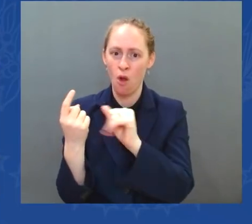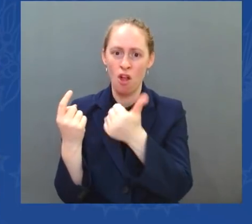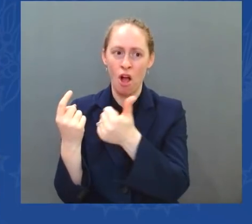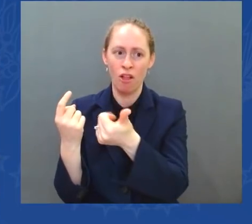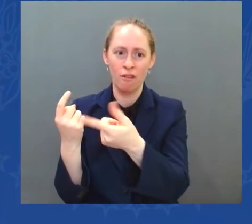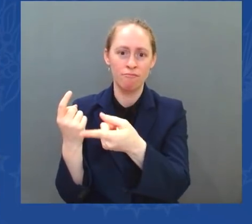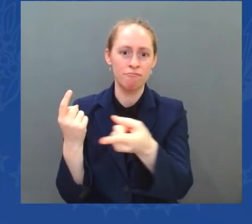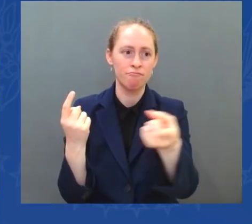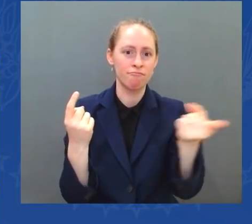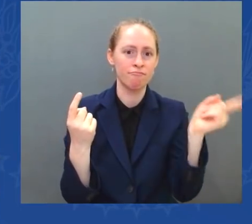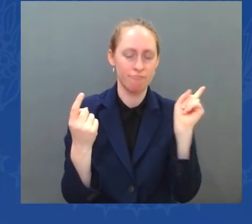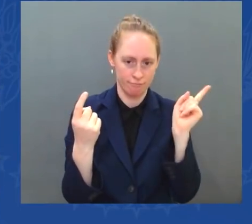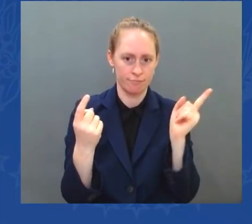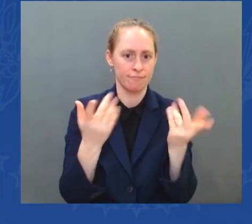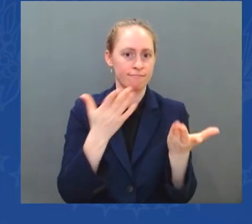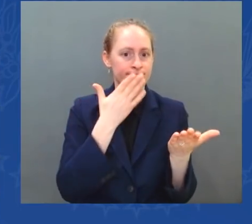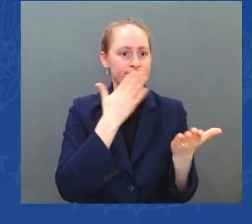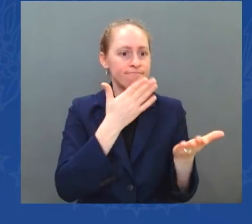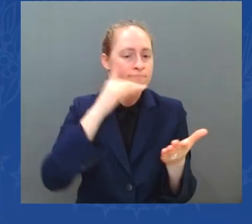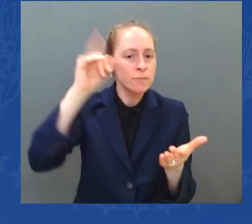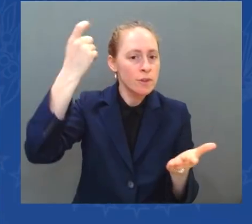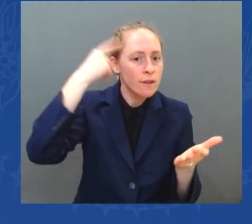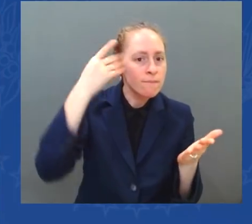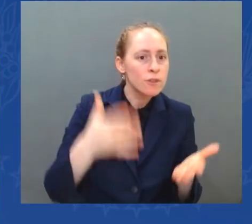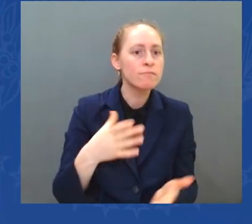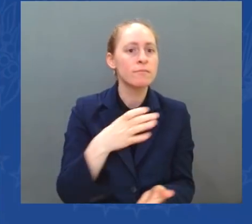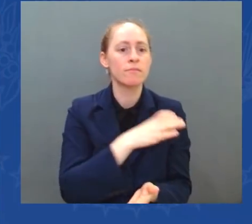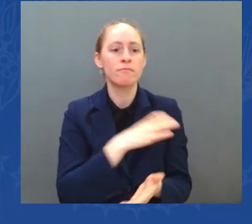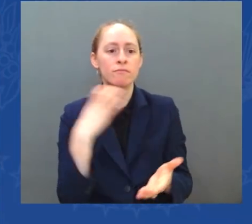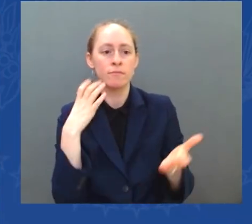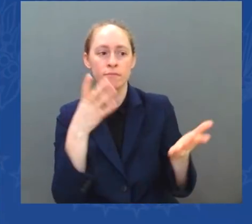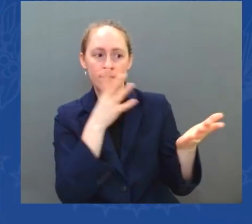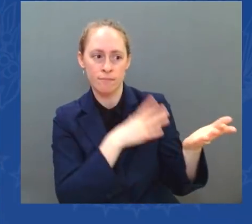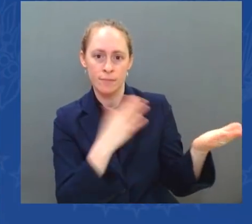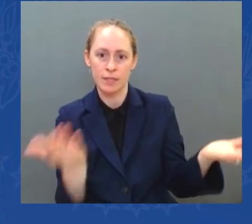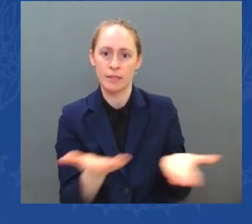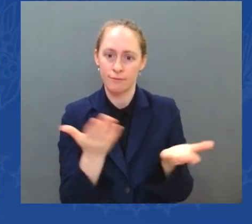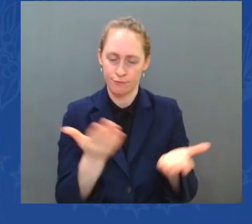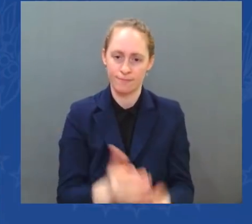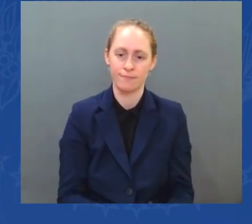And last year's Thomas Built Busses at High Point, which I went down to see.